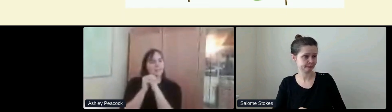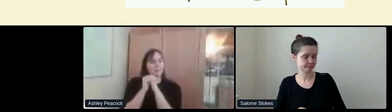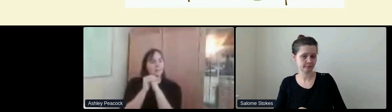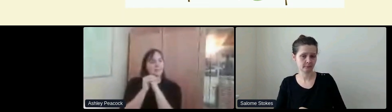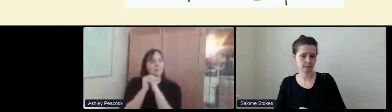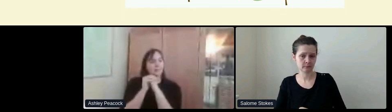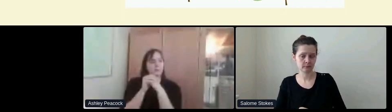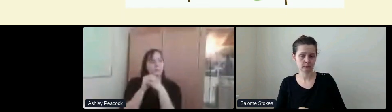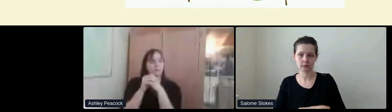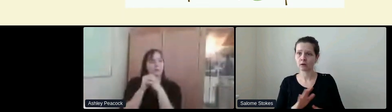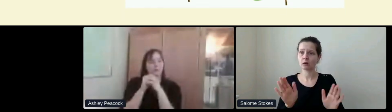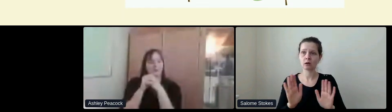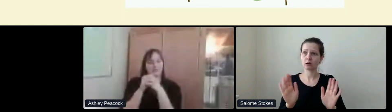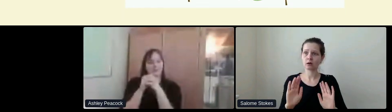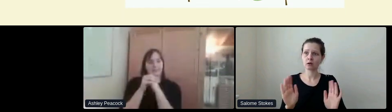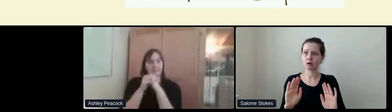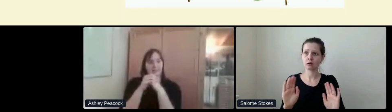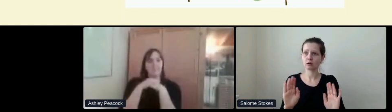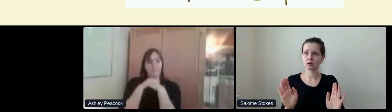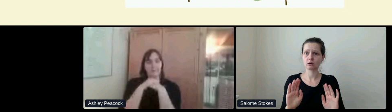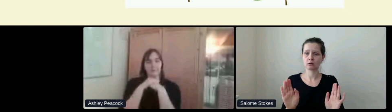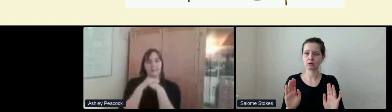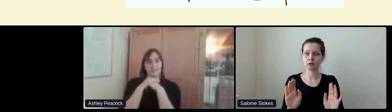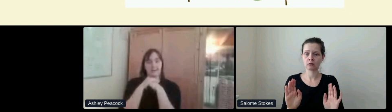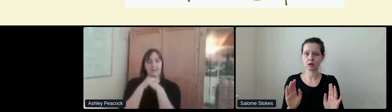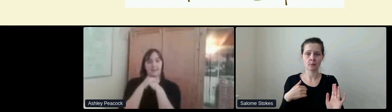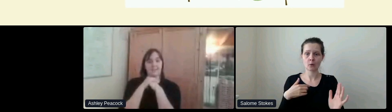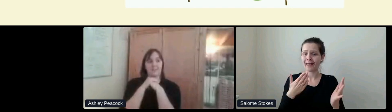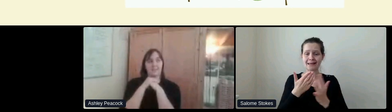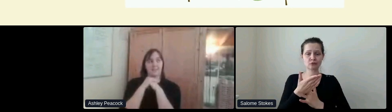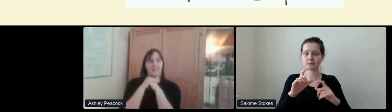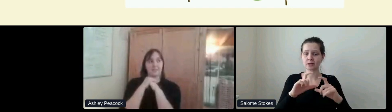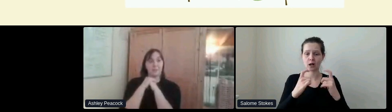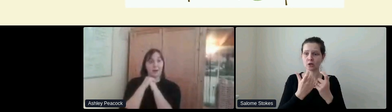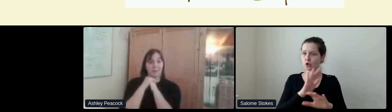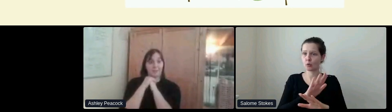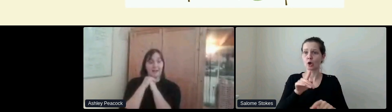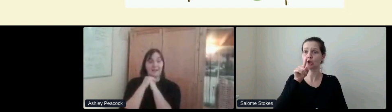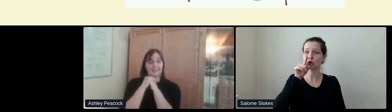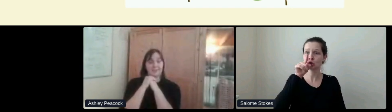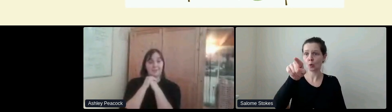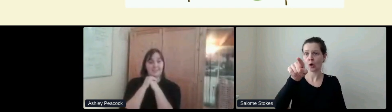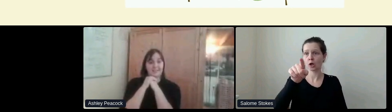"well no actually, I'm not disrupting the entire class, you are by having this conversation"